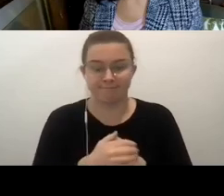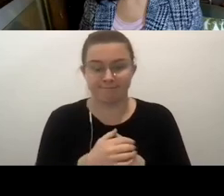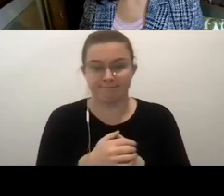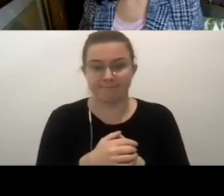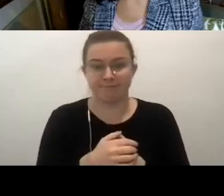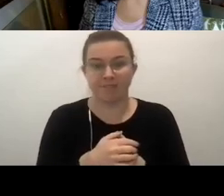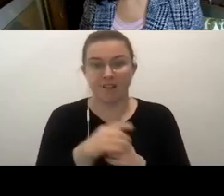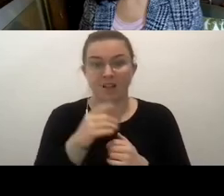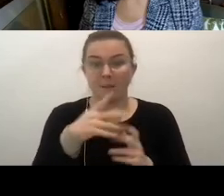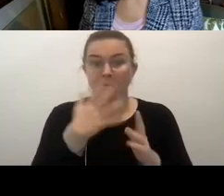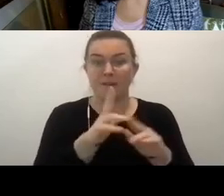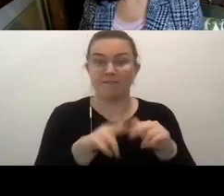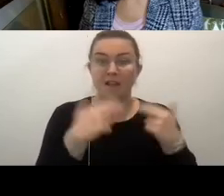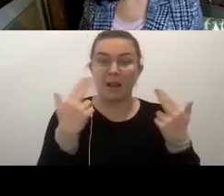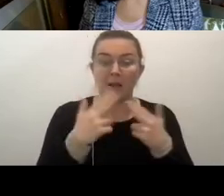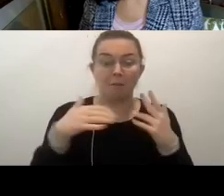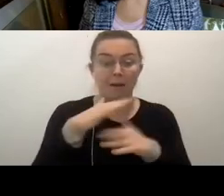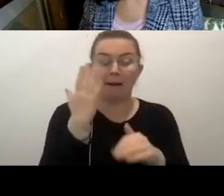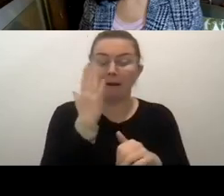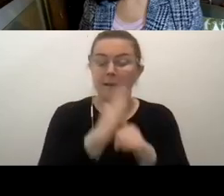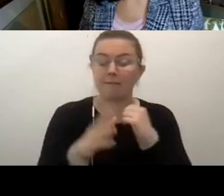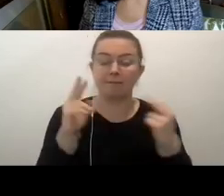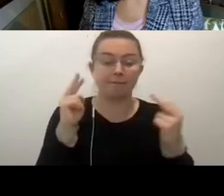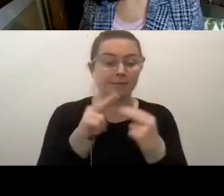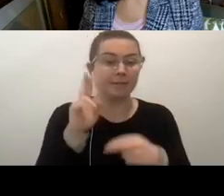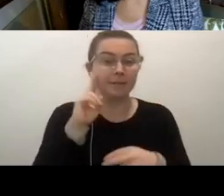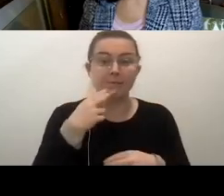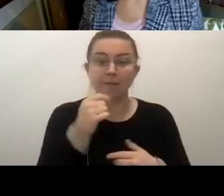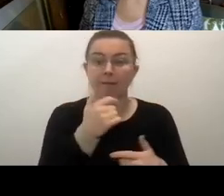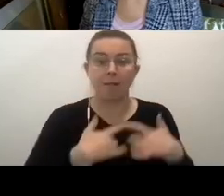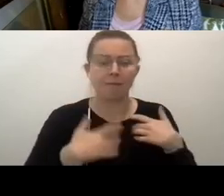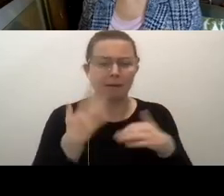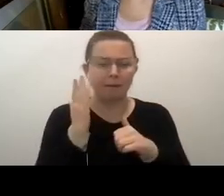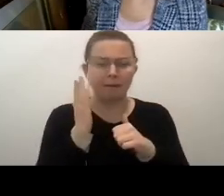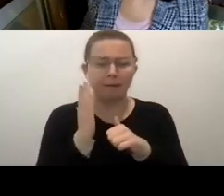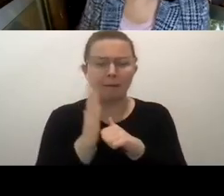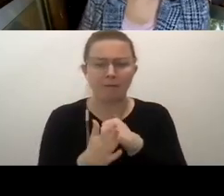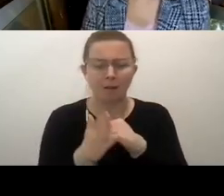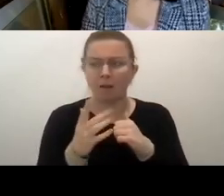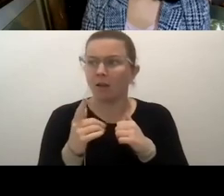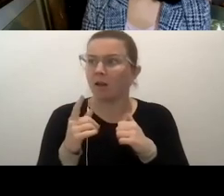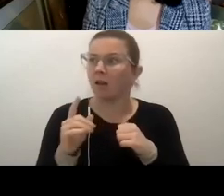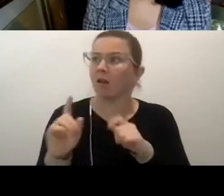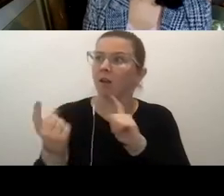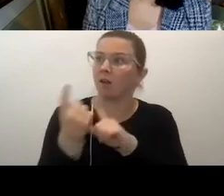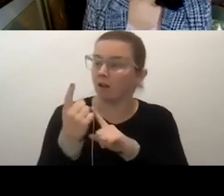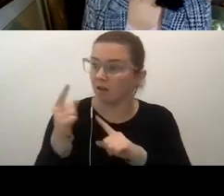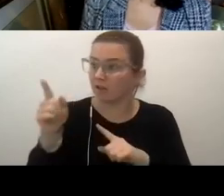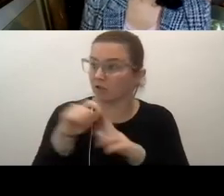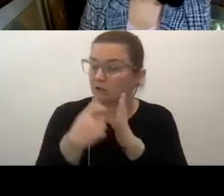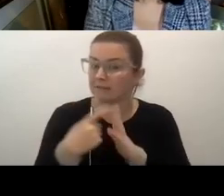that families who have never experienced deafness in their whole lives hear. It gets definitely bad.